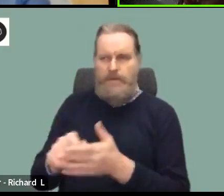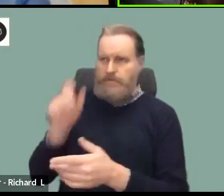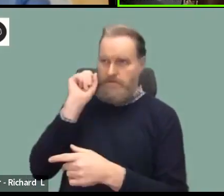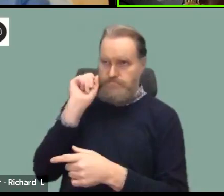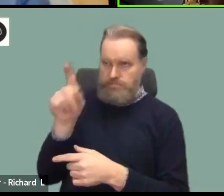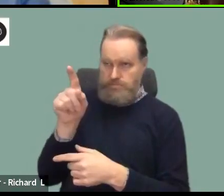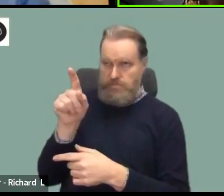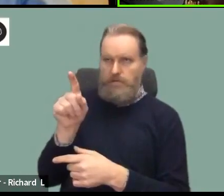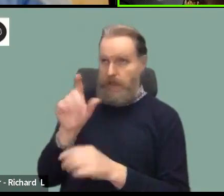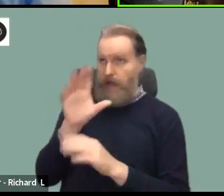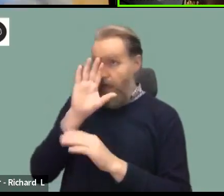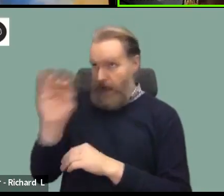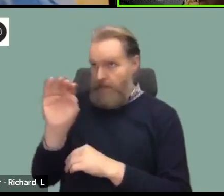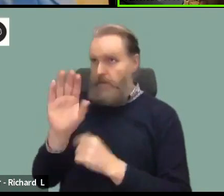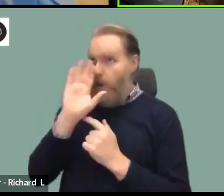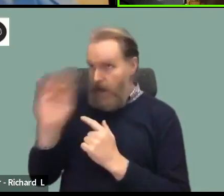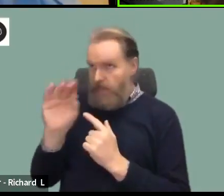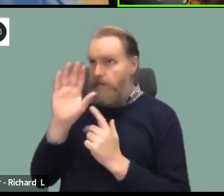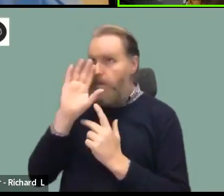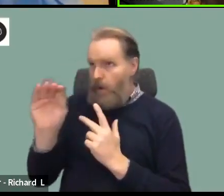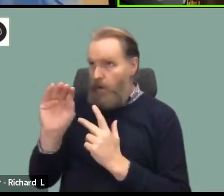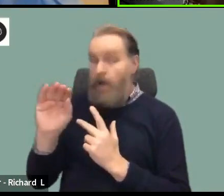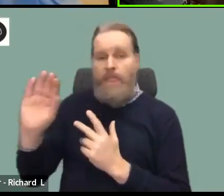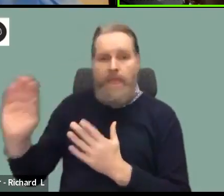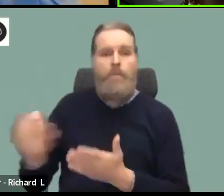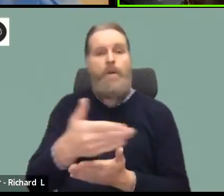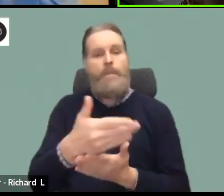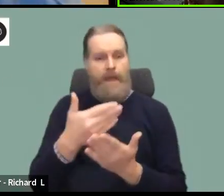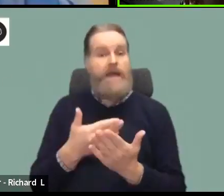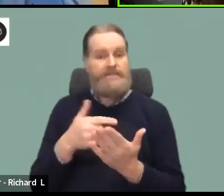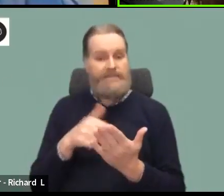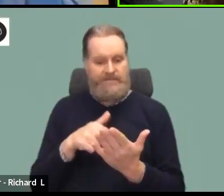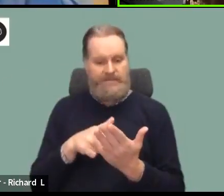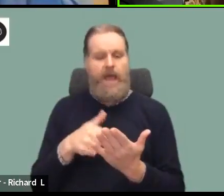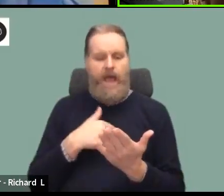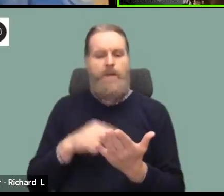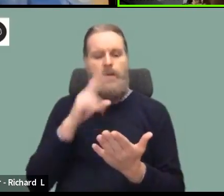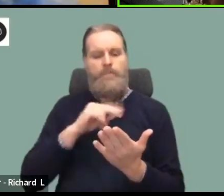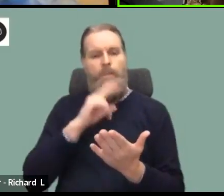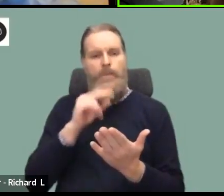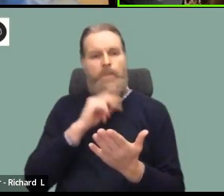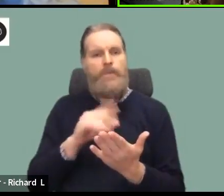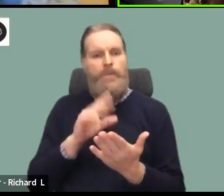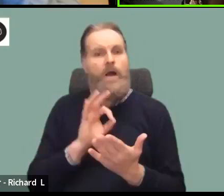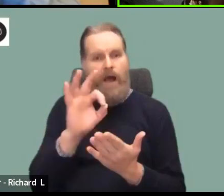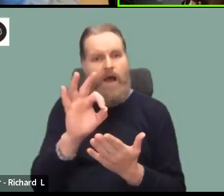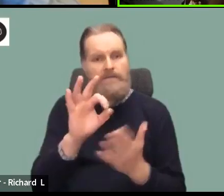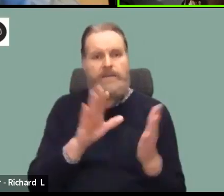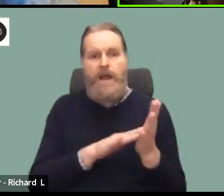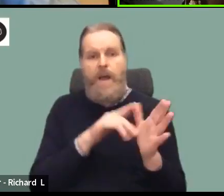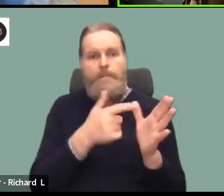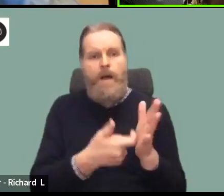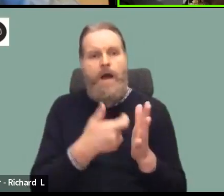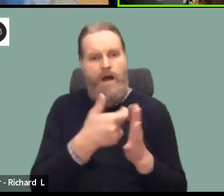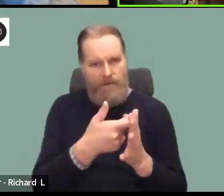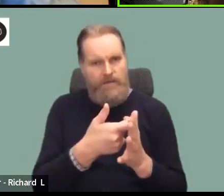or you put stuff in in the chat whether you're on facebook or you're on facebook or whether you. have joy joined us by zoom. . The only way to get your question . The only way to get your questions through to me and